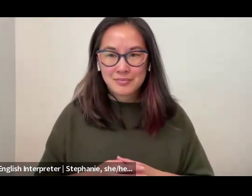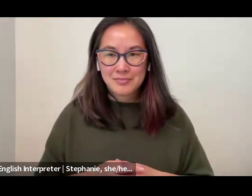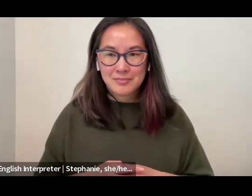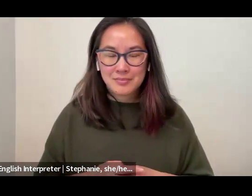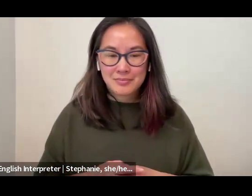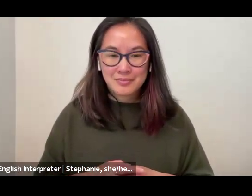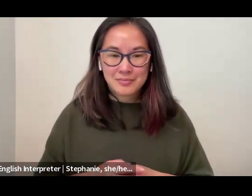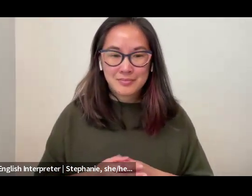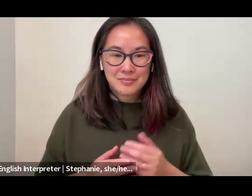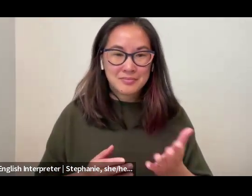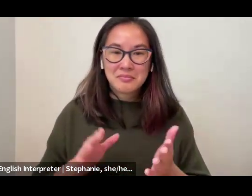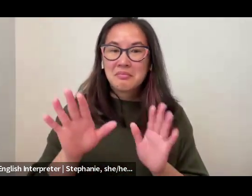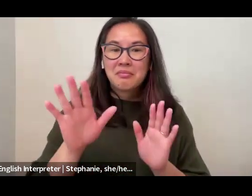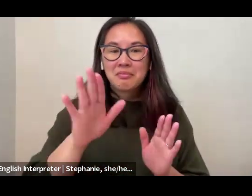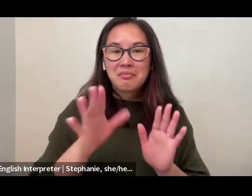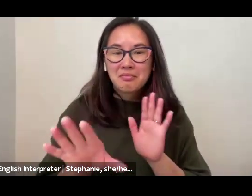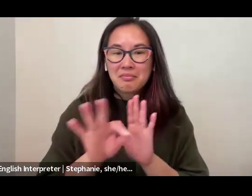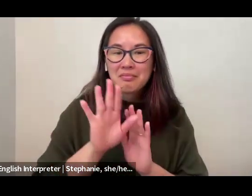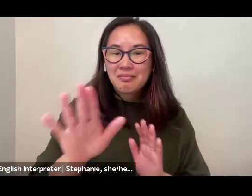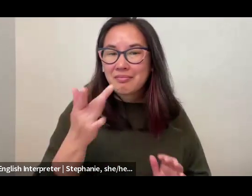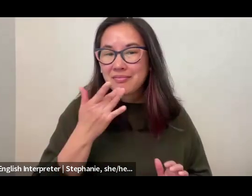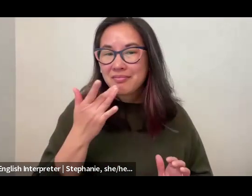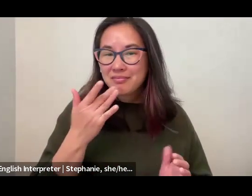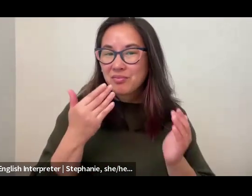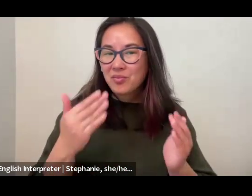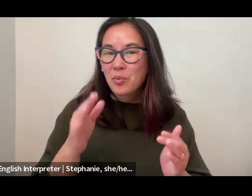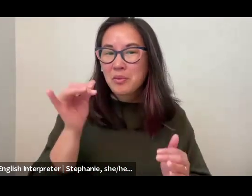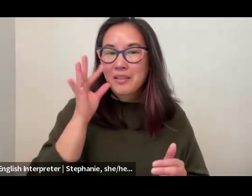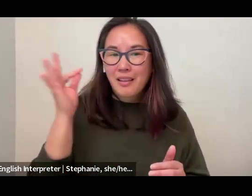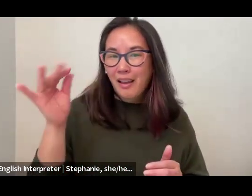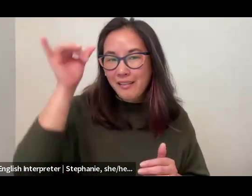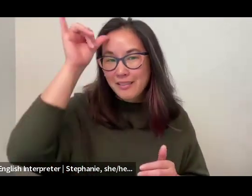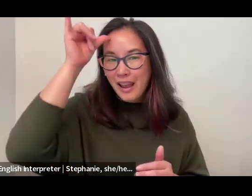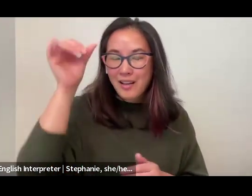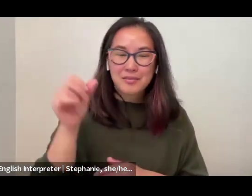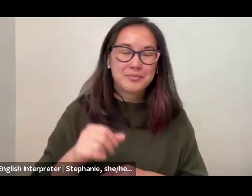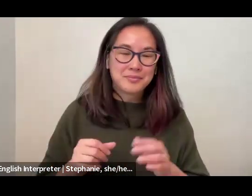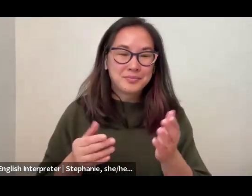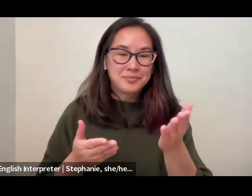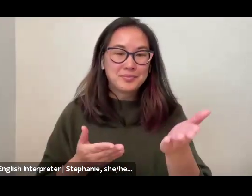So, pick your poise, and let's do our cat and cows. Are we ready? All right, breathing in, arch.